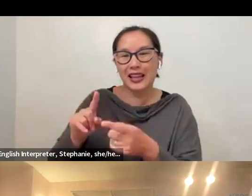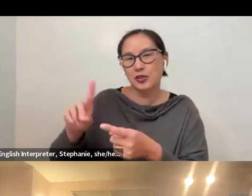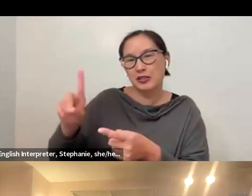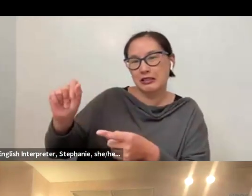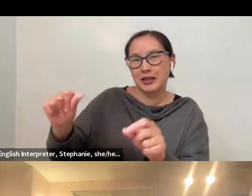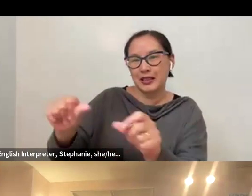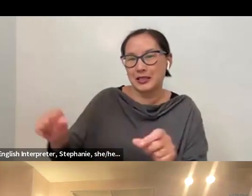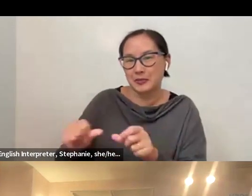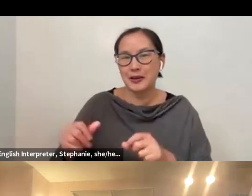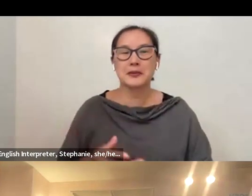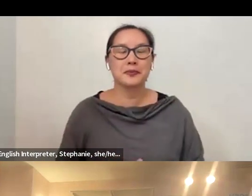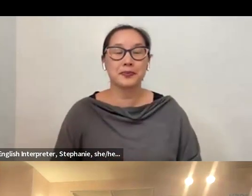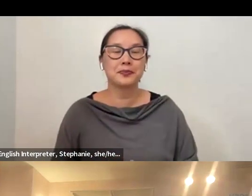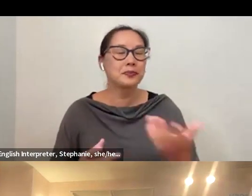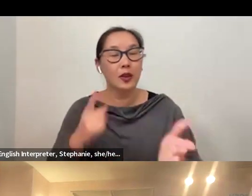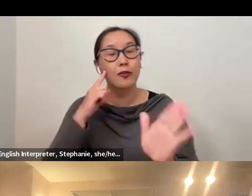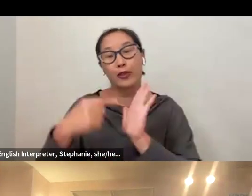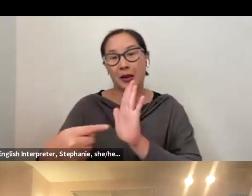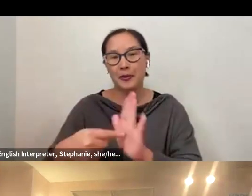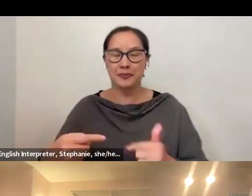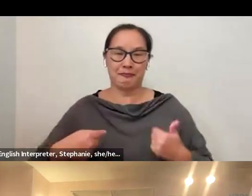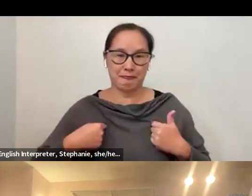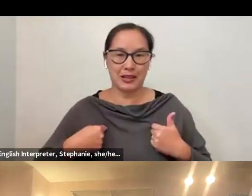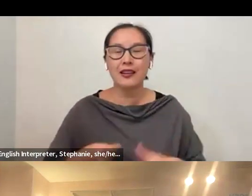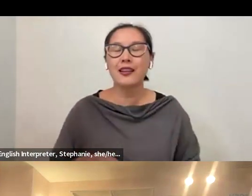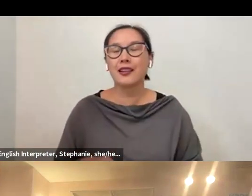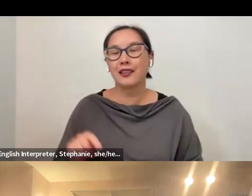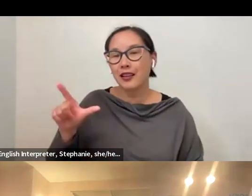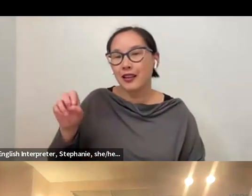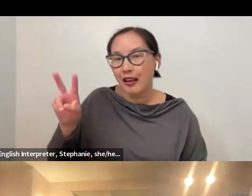So for me, it's about love and intimacy.